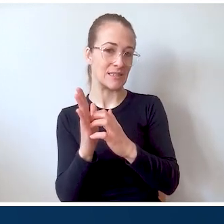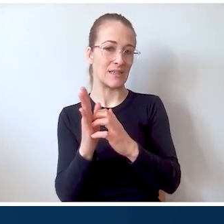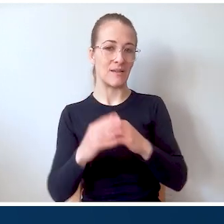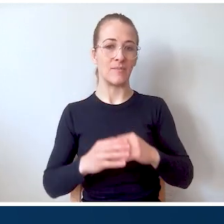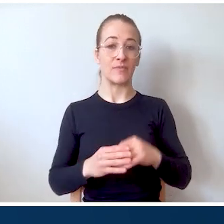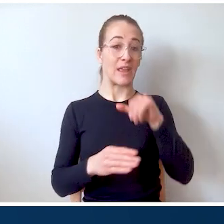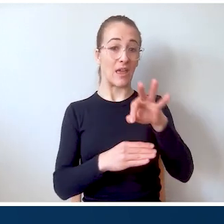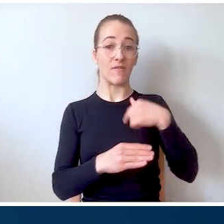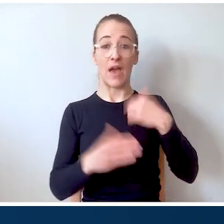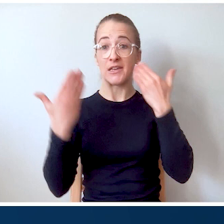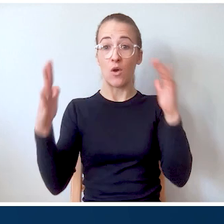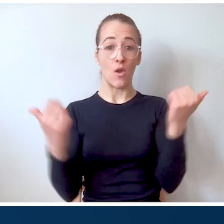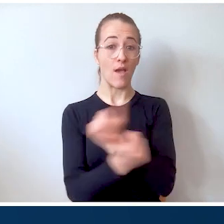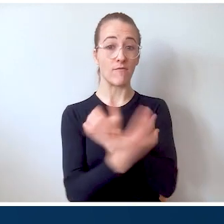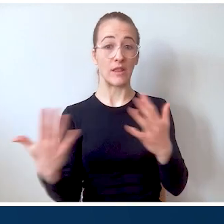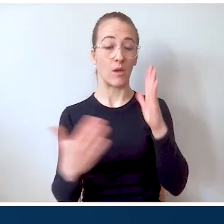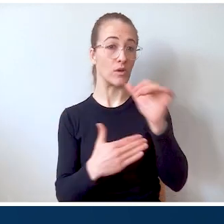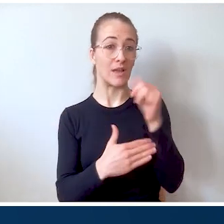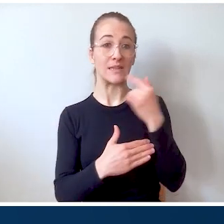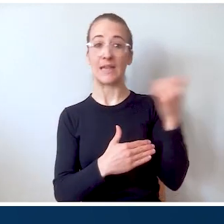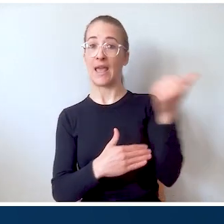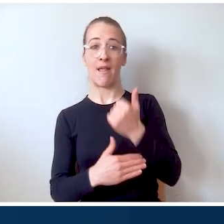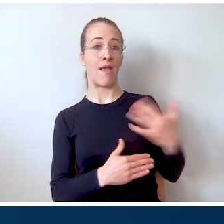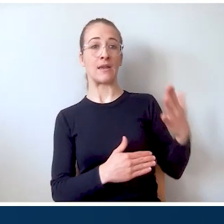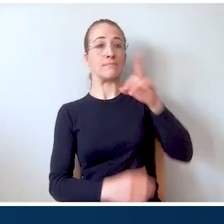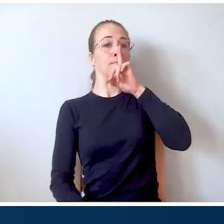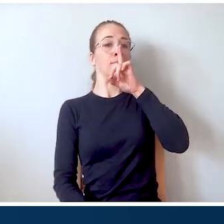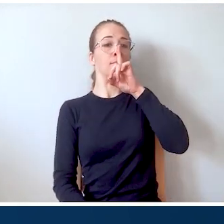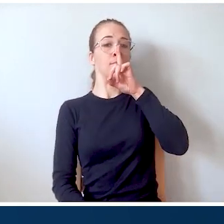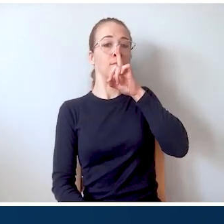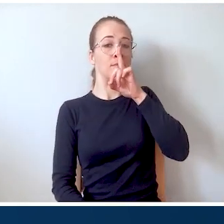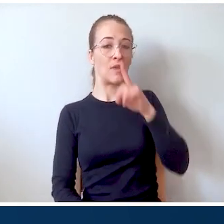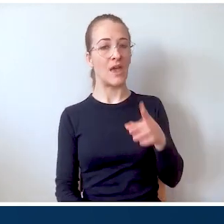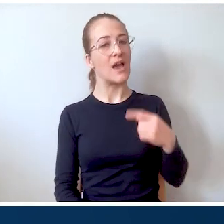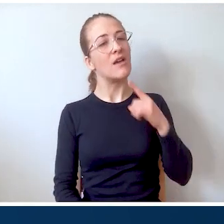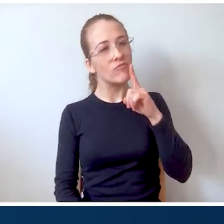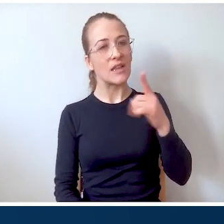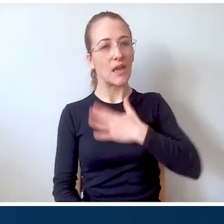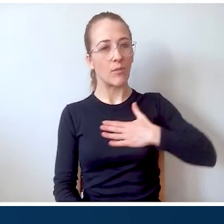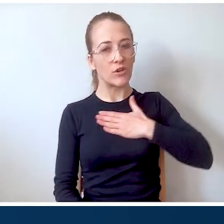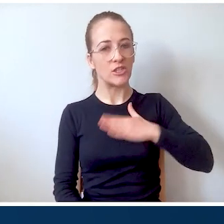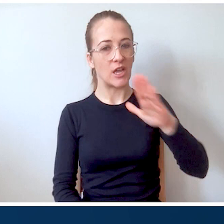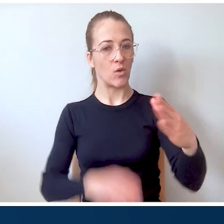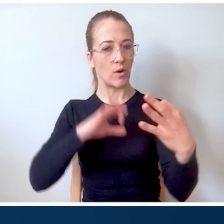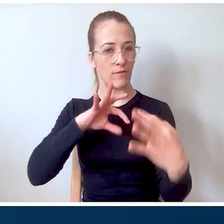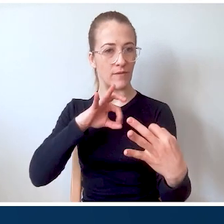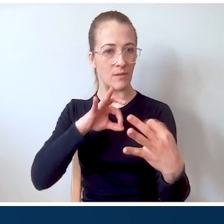"If I don't know everything, then I'm not going to say anything." And so, I so appreciate your feedback on that.